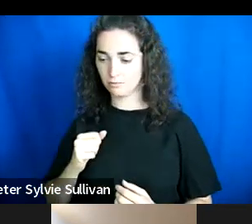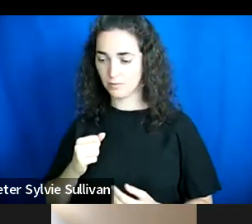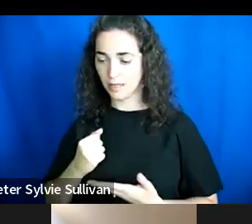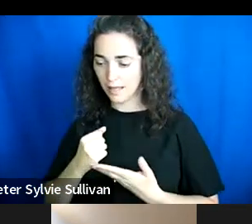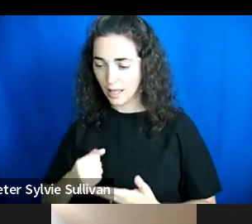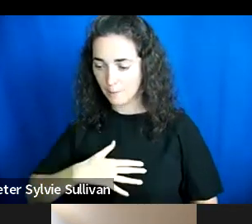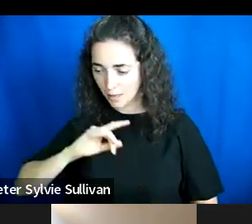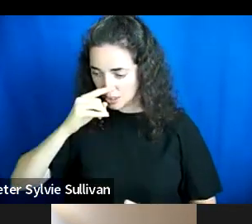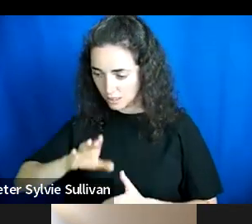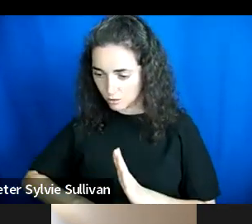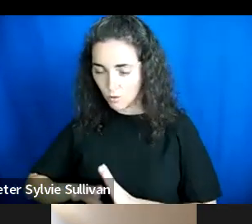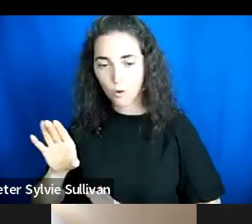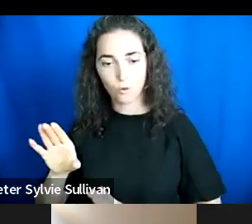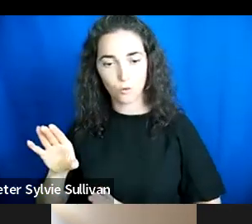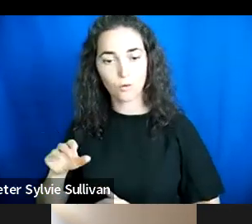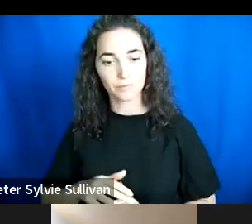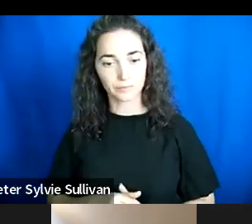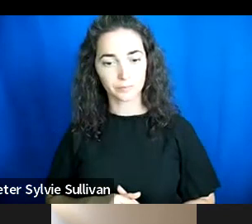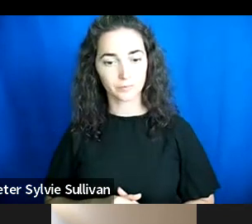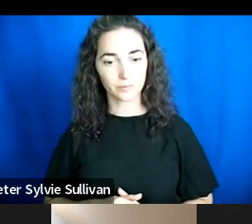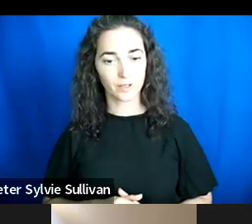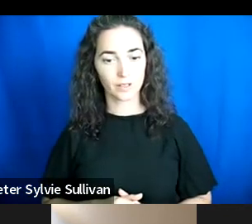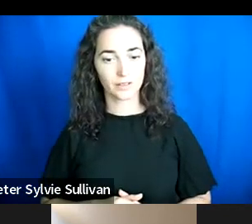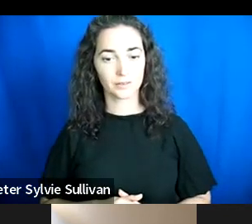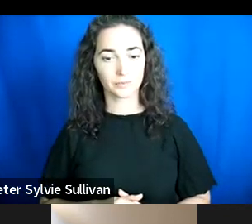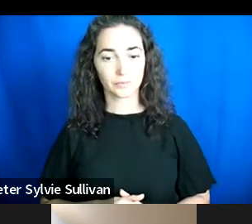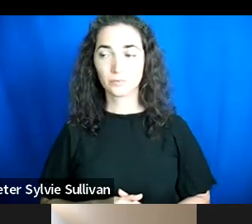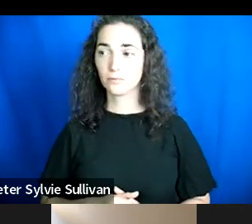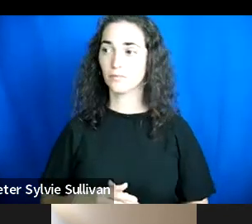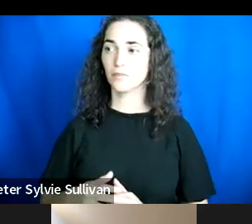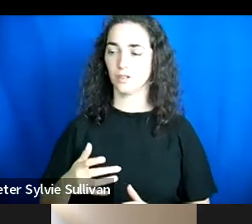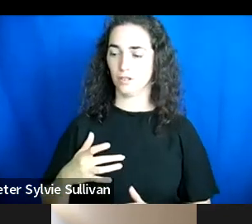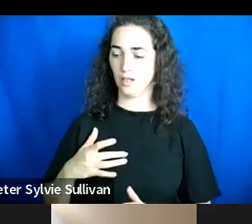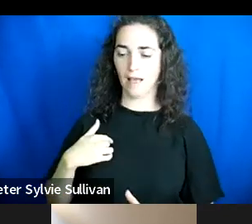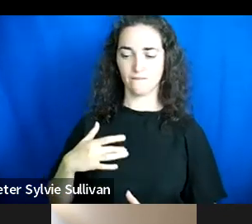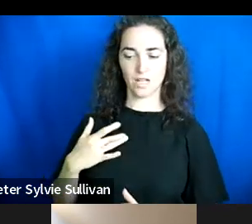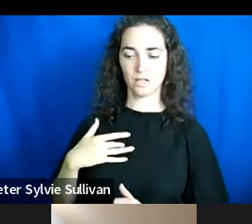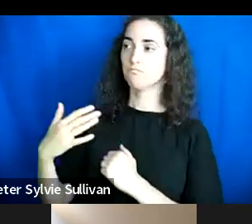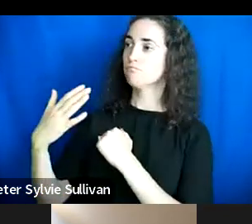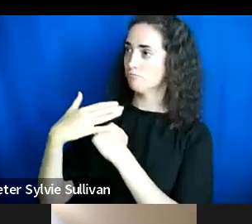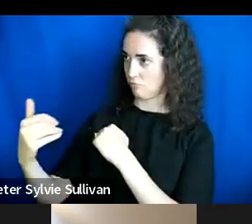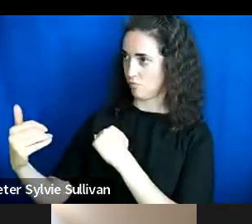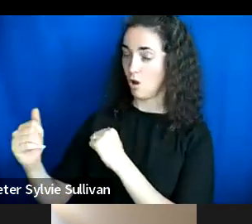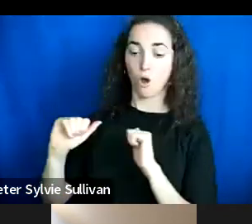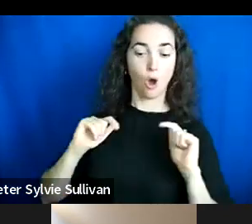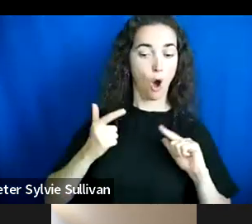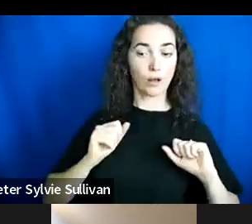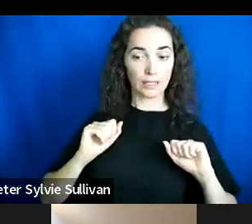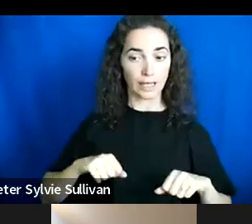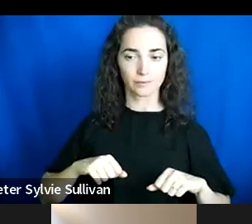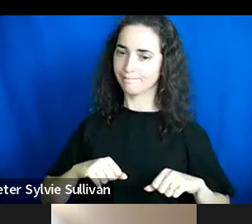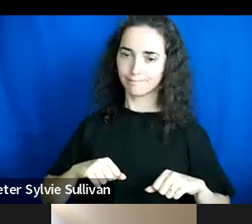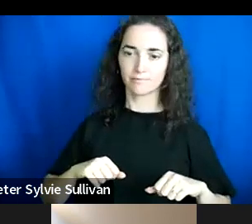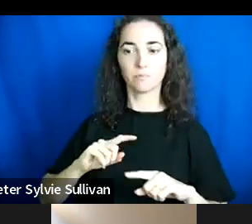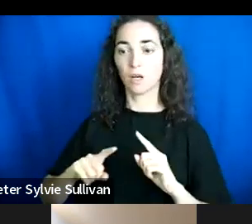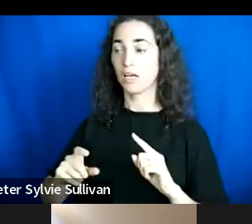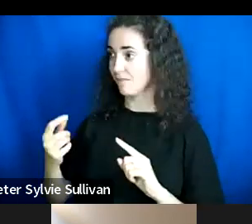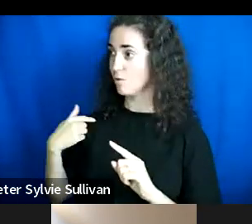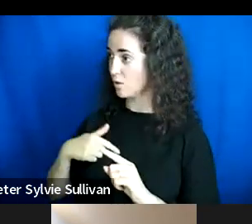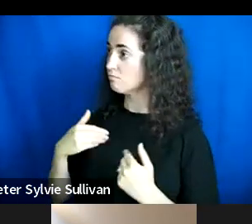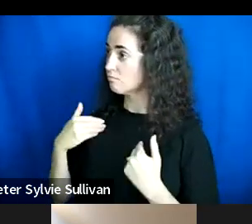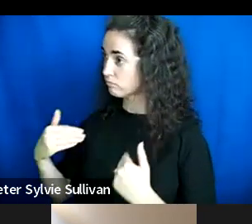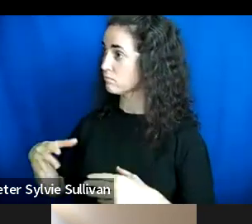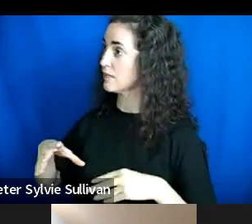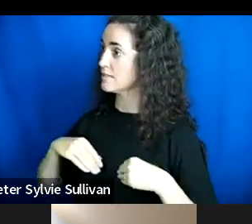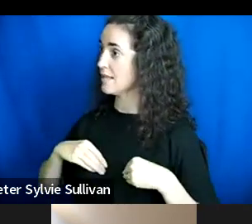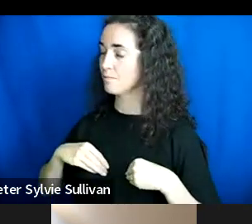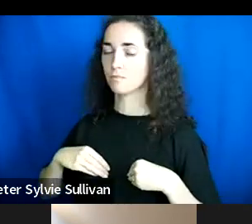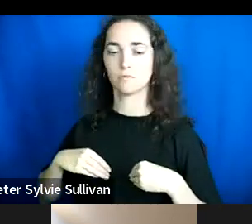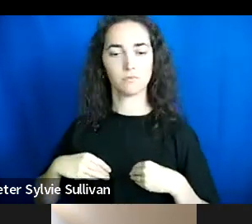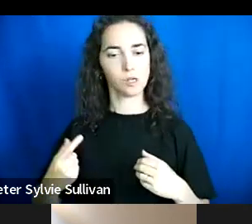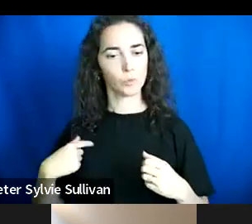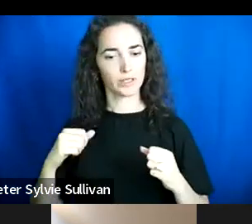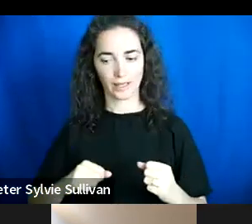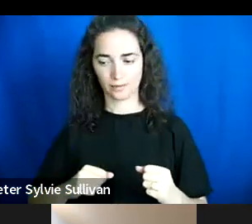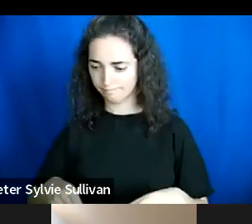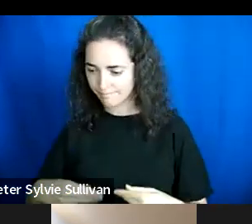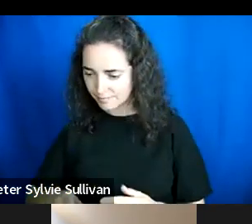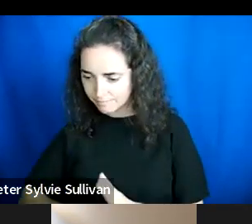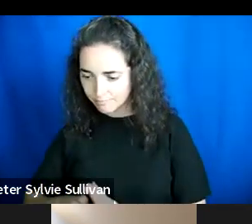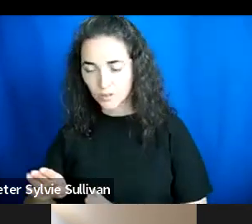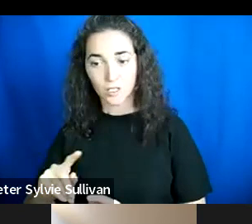As well I guess believe it's a call not me everyone can answer to. But those of us who have answer to that call is rewarding to see that we're able to bring great productivity, out of it I just believe it's